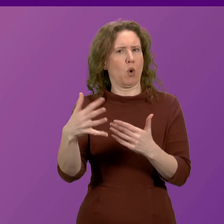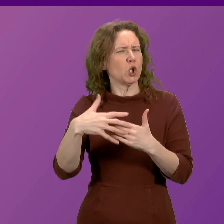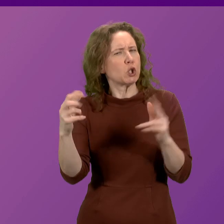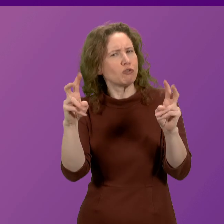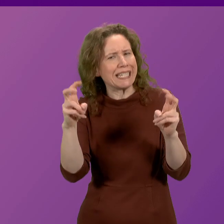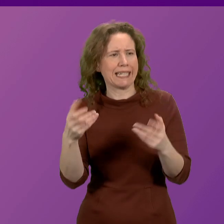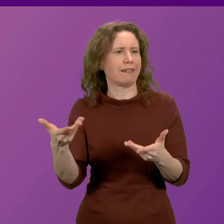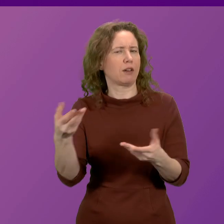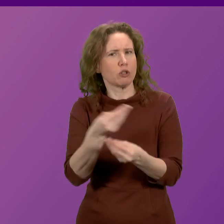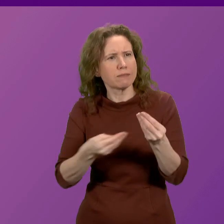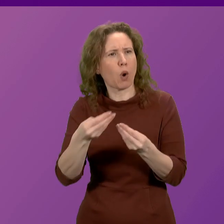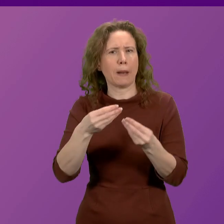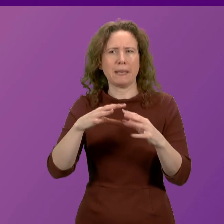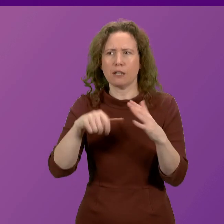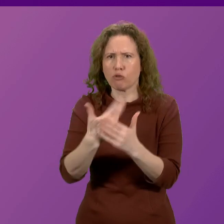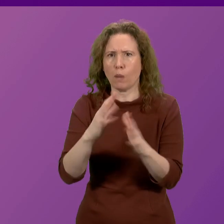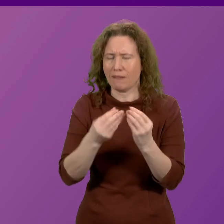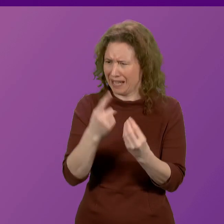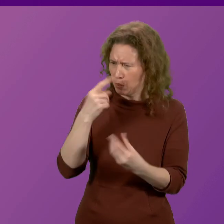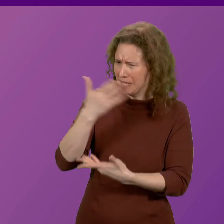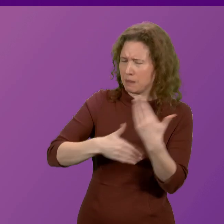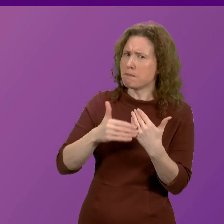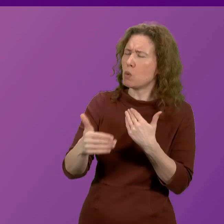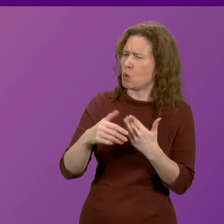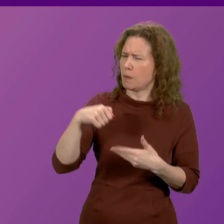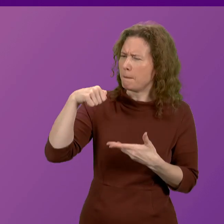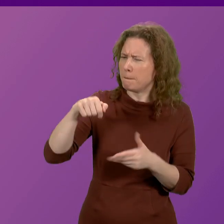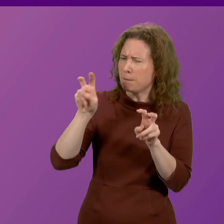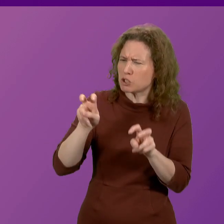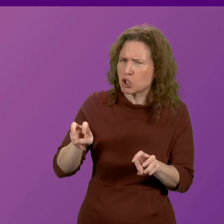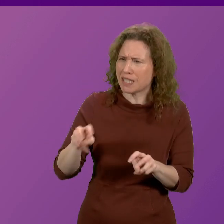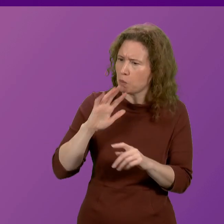can the First Minister say more about how the Scottish Government’s budget will further invest